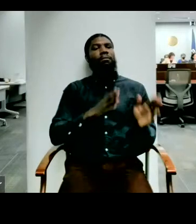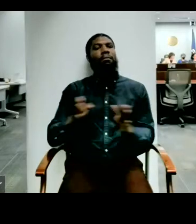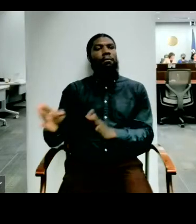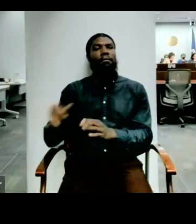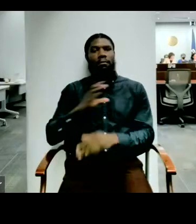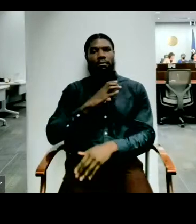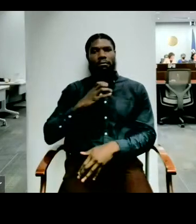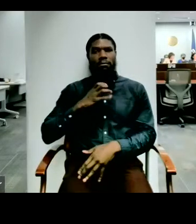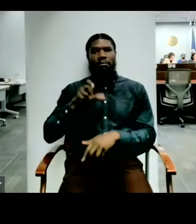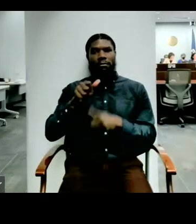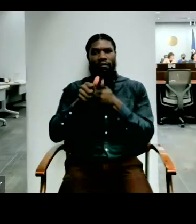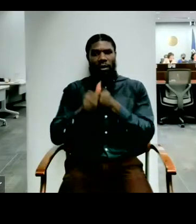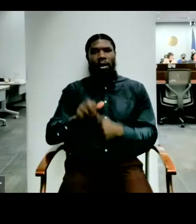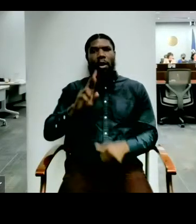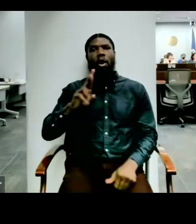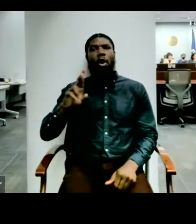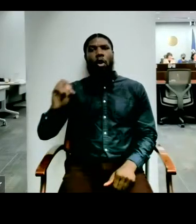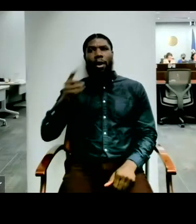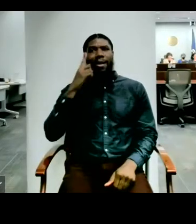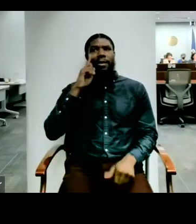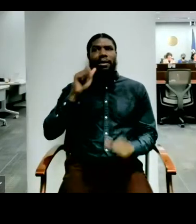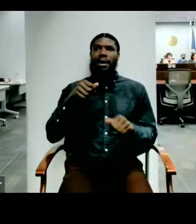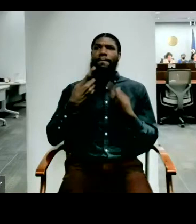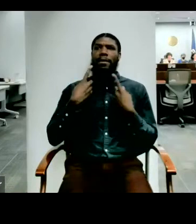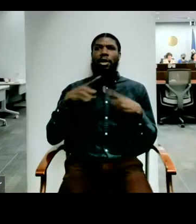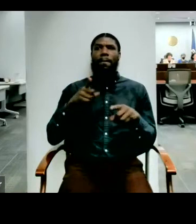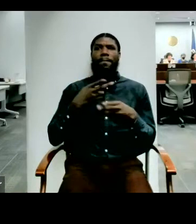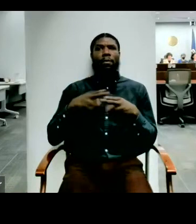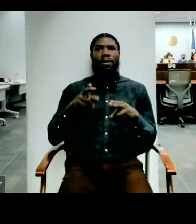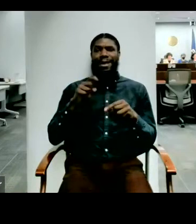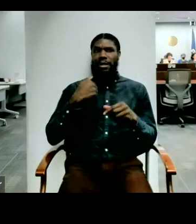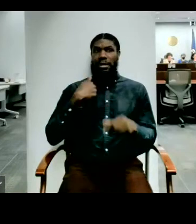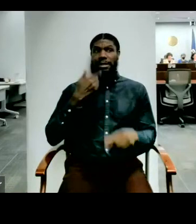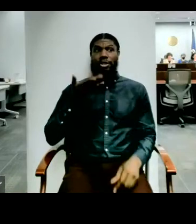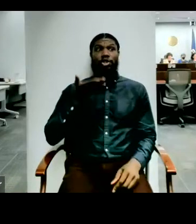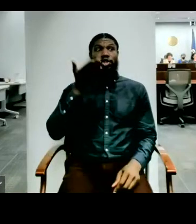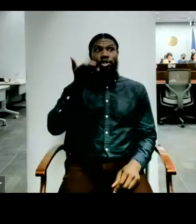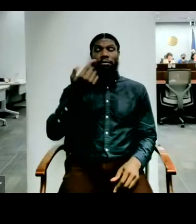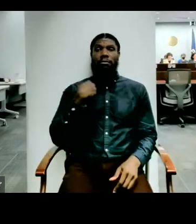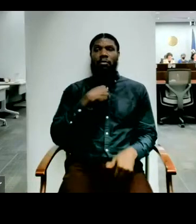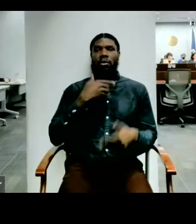I think it can be accomplished briefly and I suggest we move forward briefly so we can go get